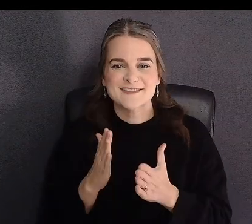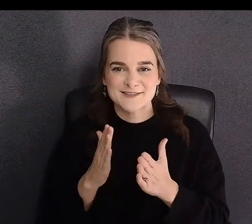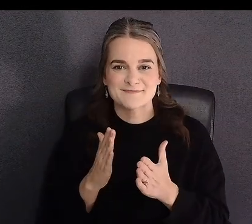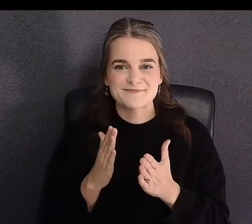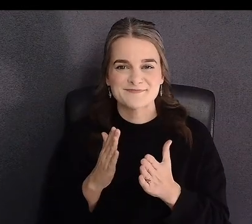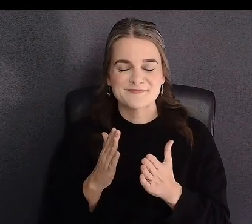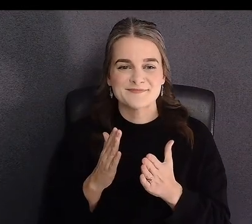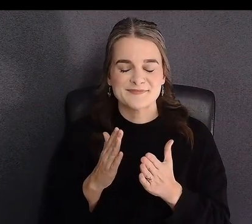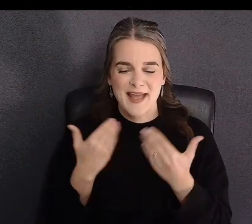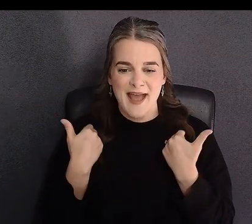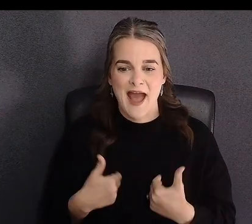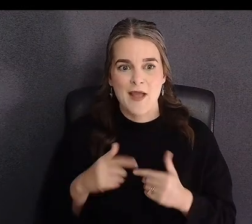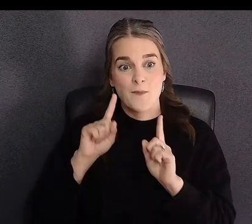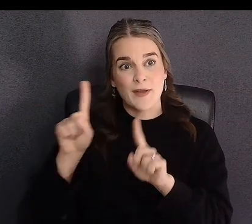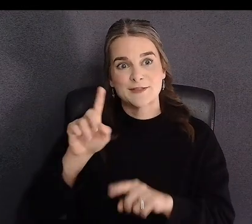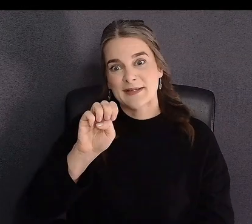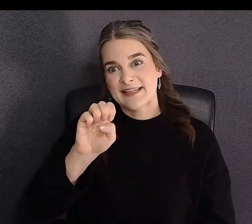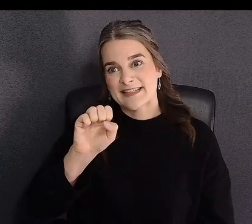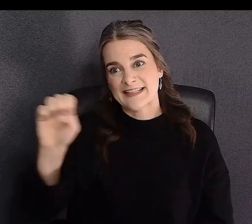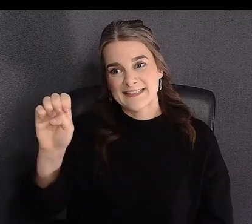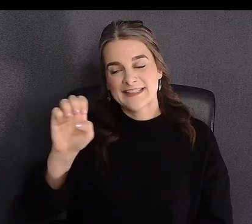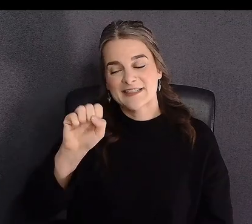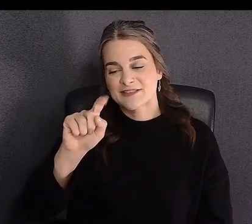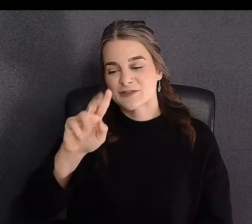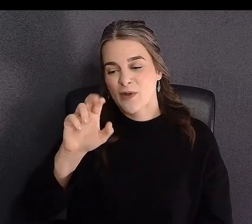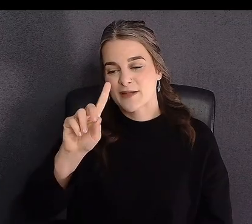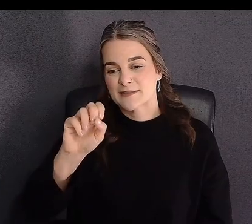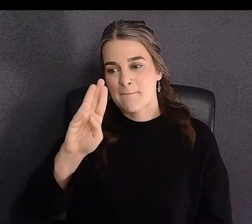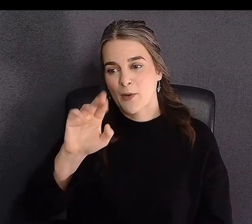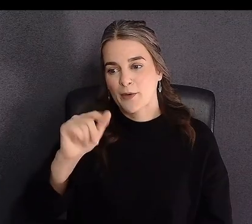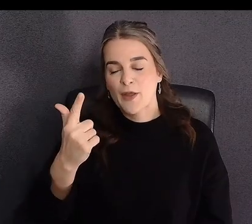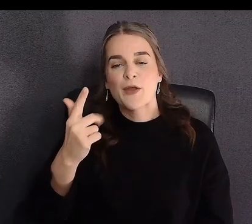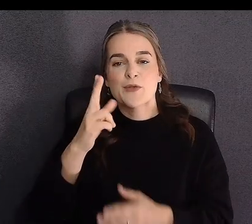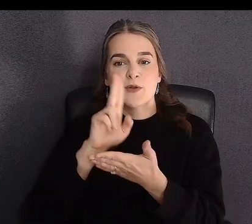I went to East Stroudsburg University a very, very long time ago.